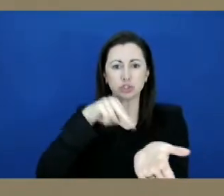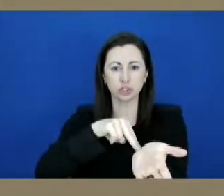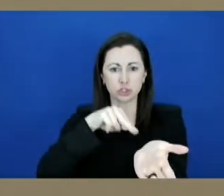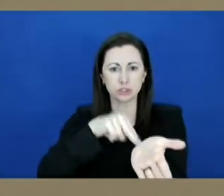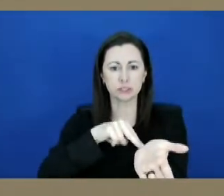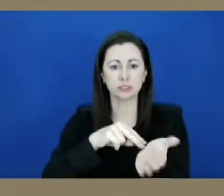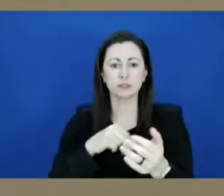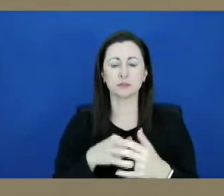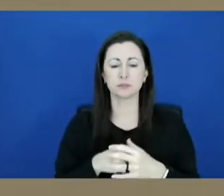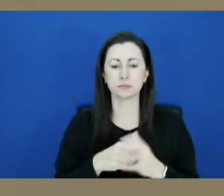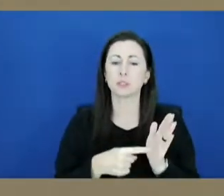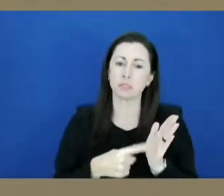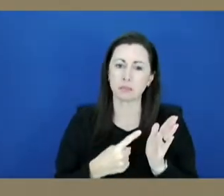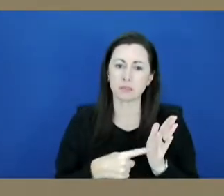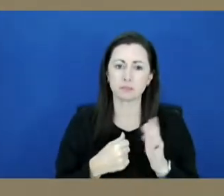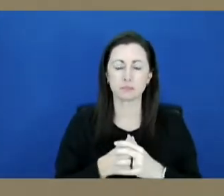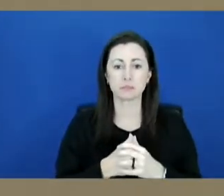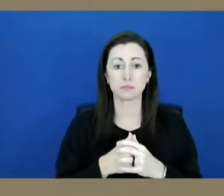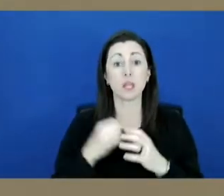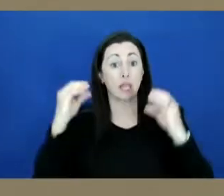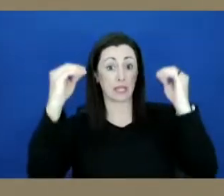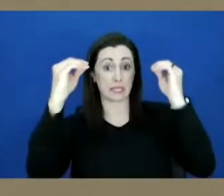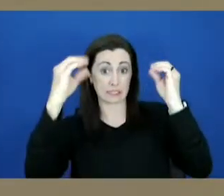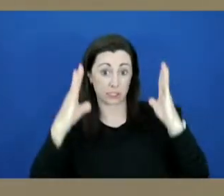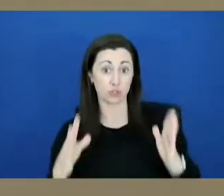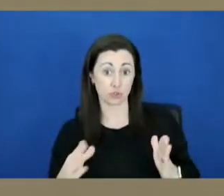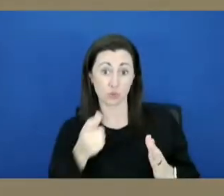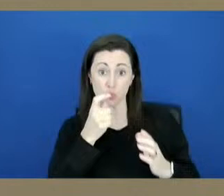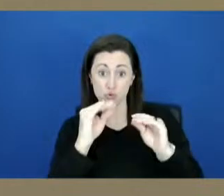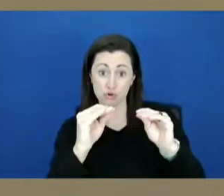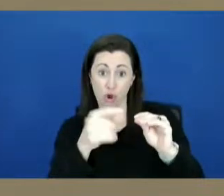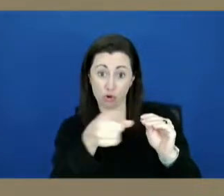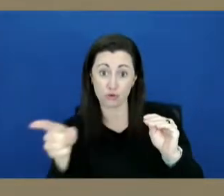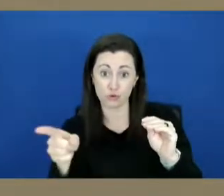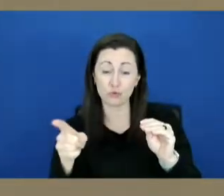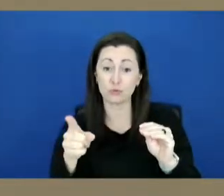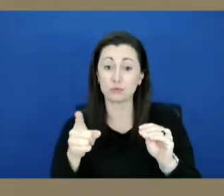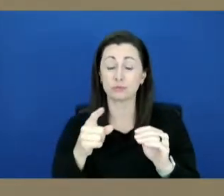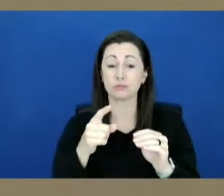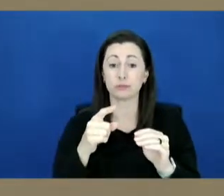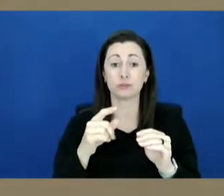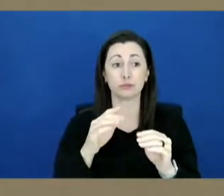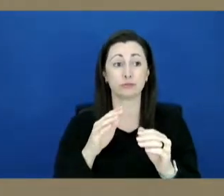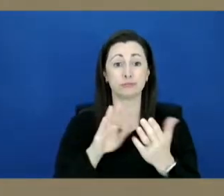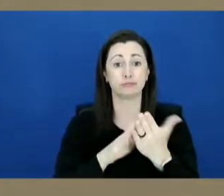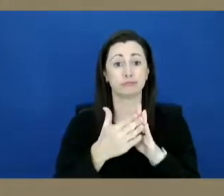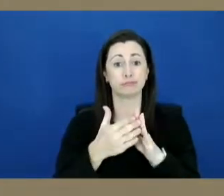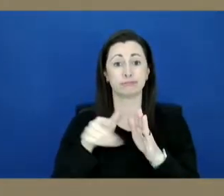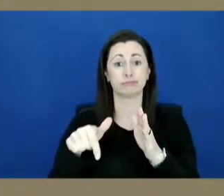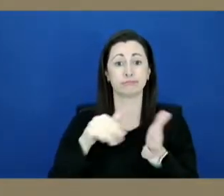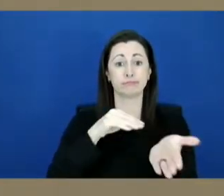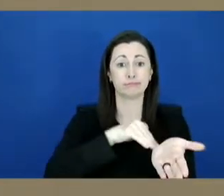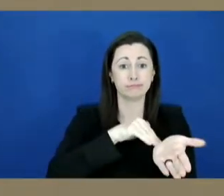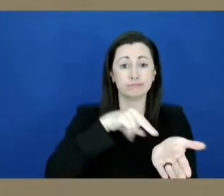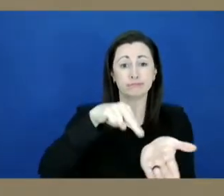OUR DOCTORS AND OUR NURSES.